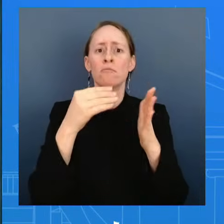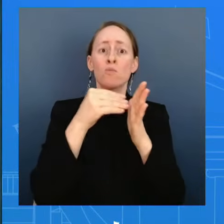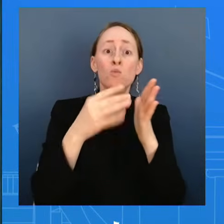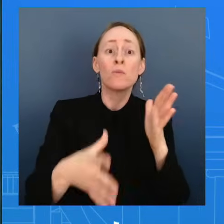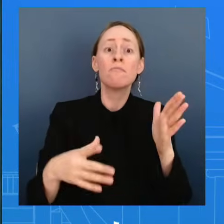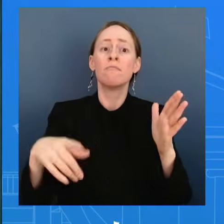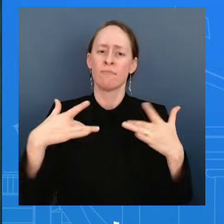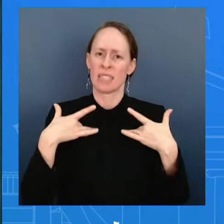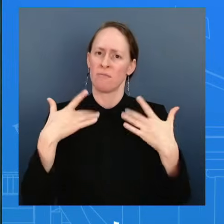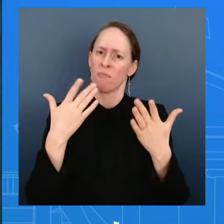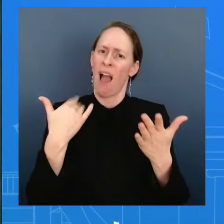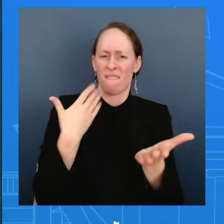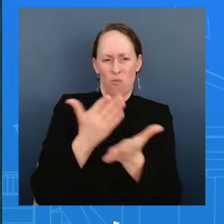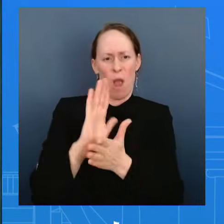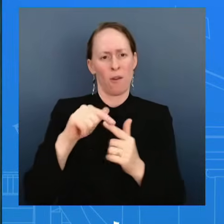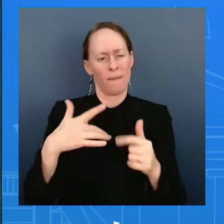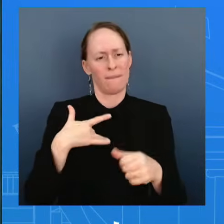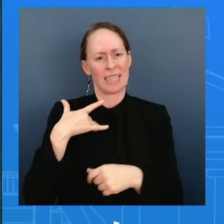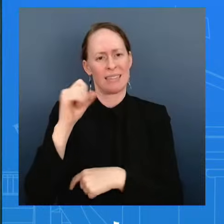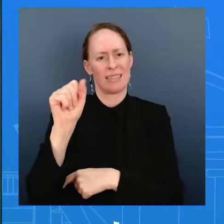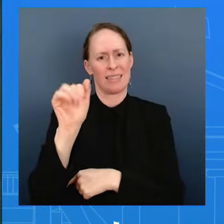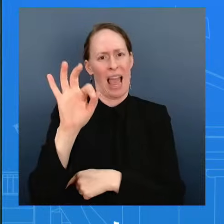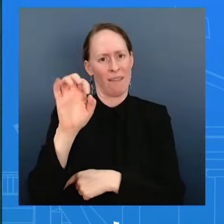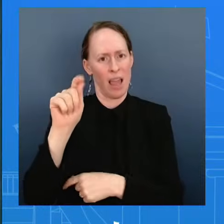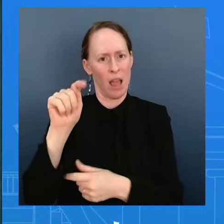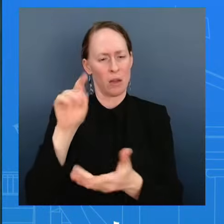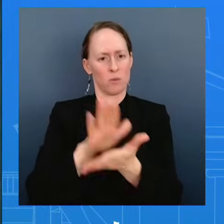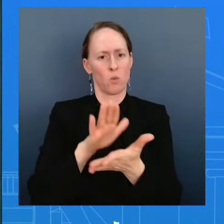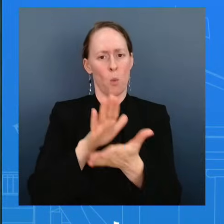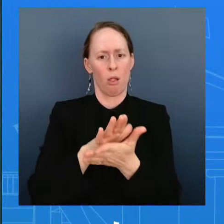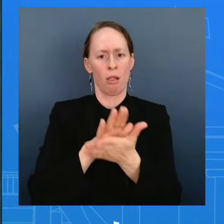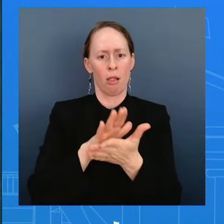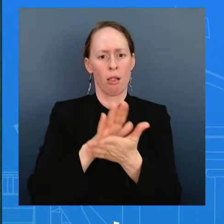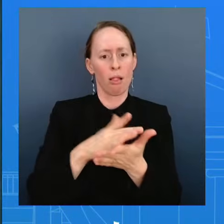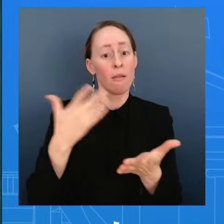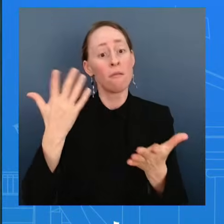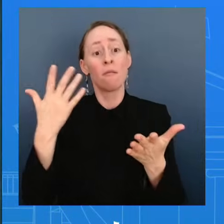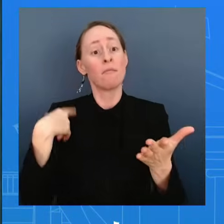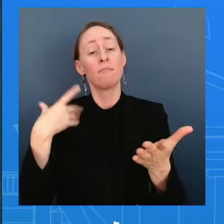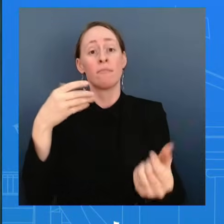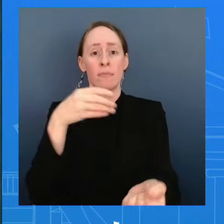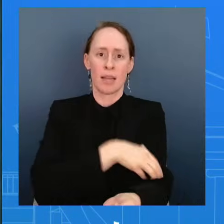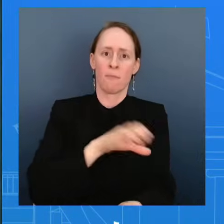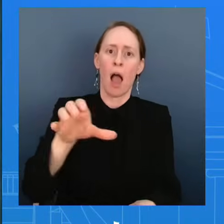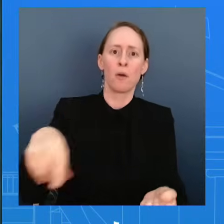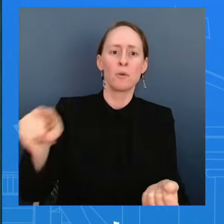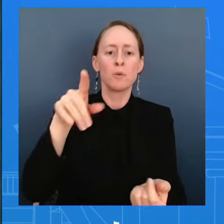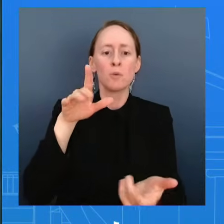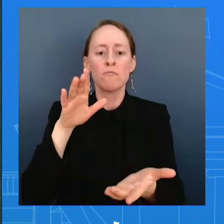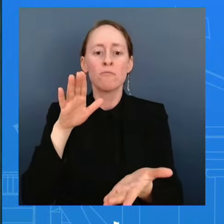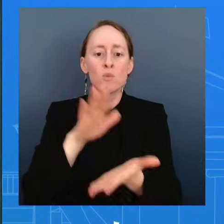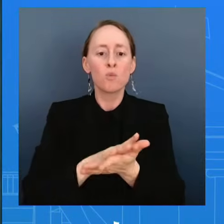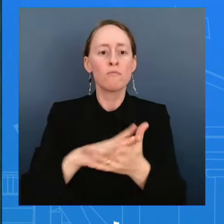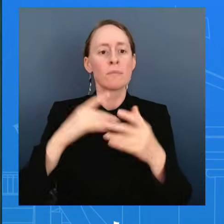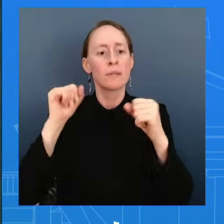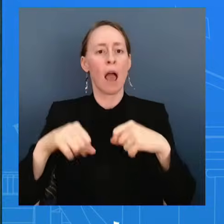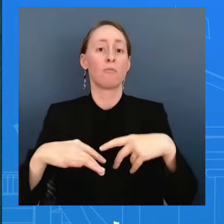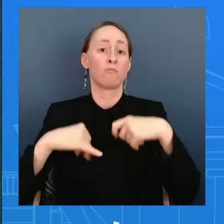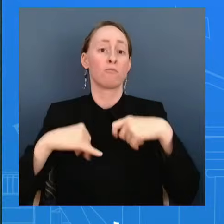whether that be Justice 40 investments in infrastructure and climate or investments in Black businesses, et cetera? Ms. Jean-Pierre: I mean, look, they're partners.